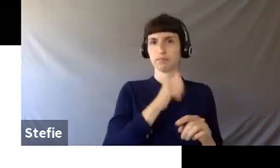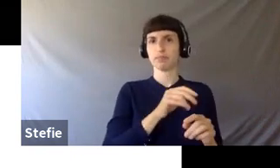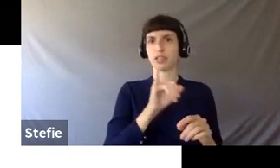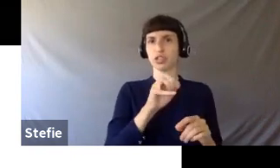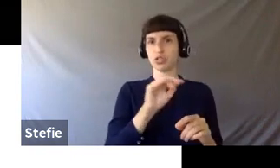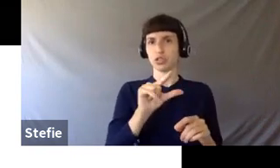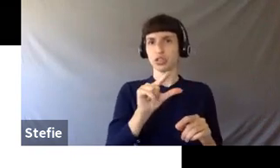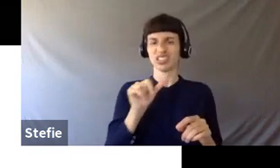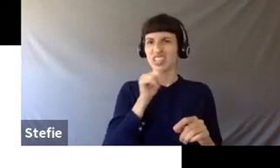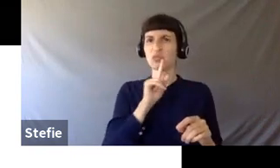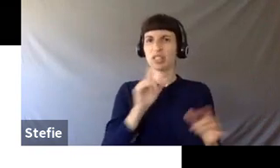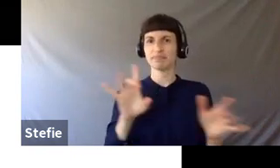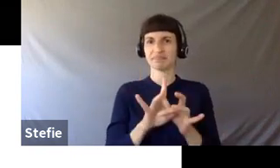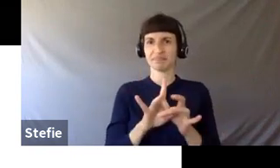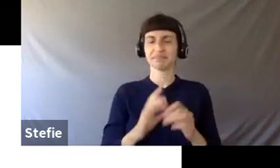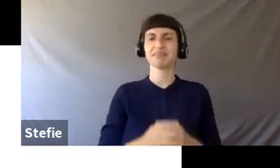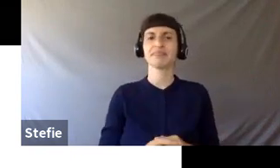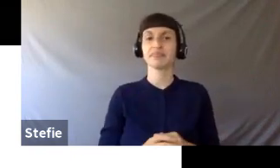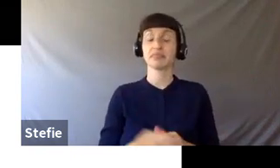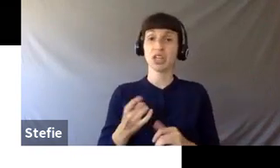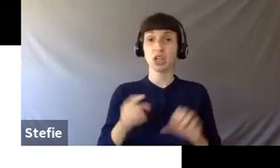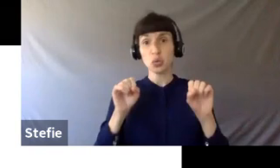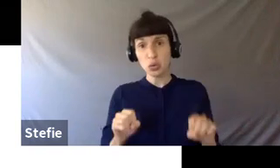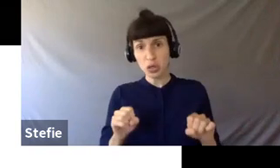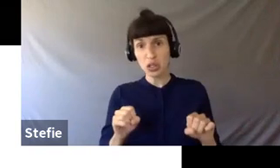One note is a personal journal,